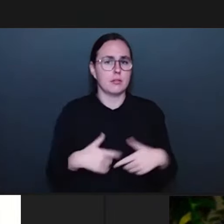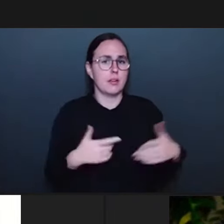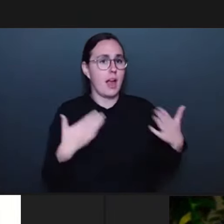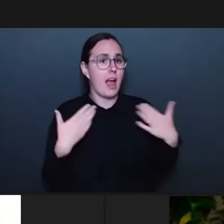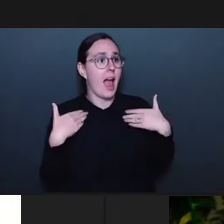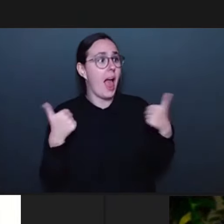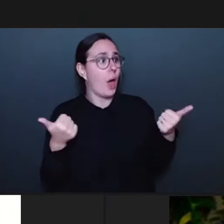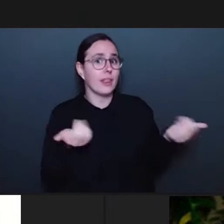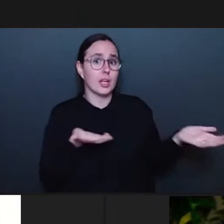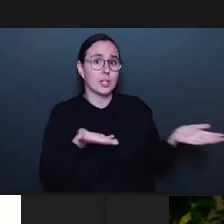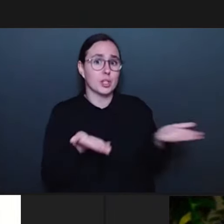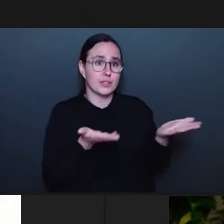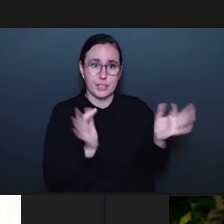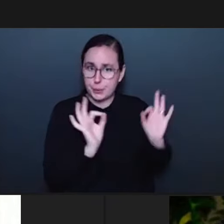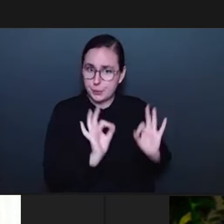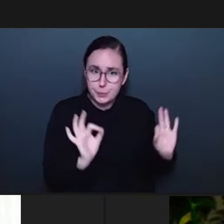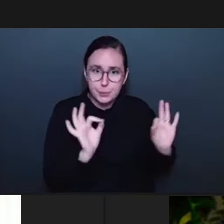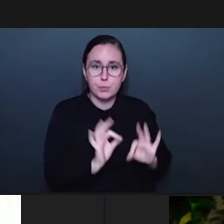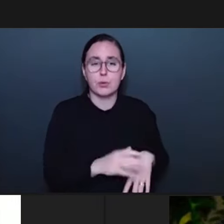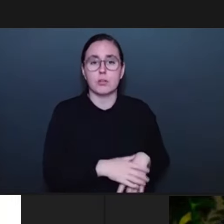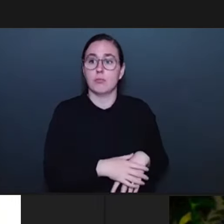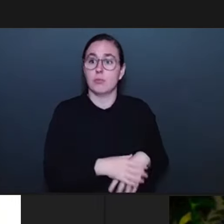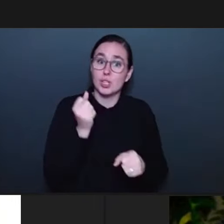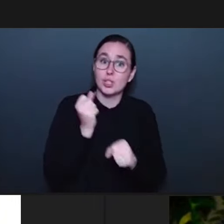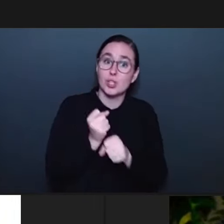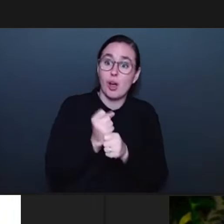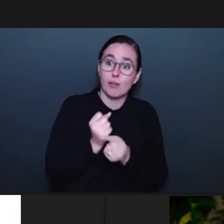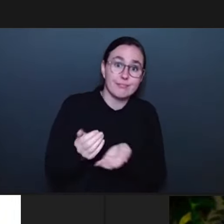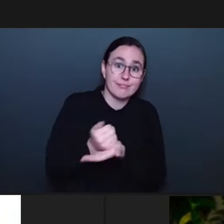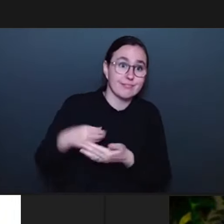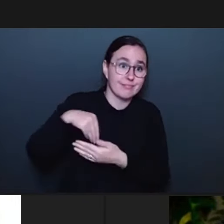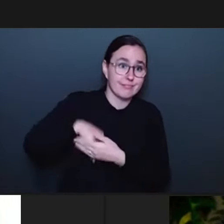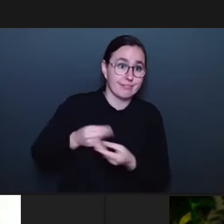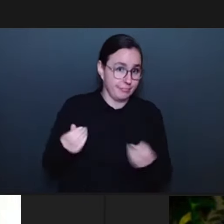people who don't often have access to financial markets because the markets have crumbled in the